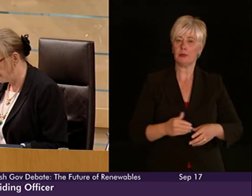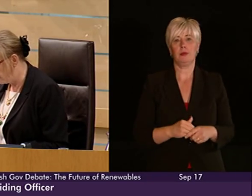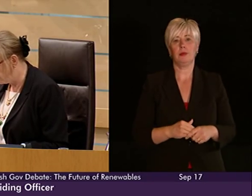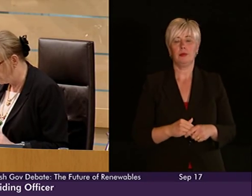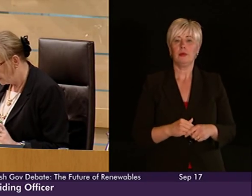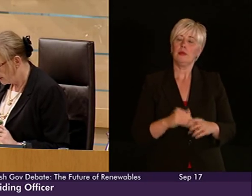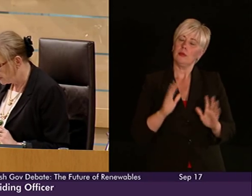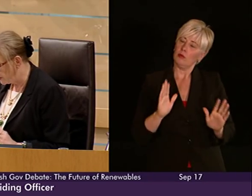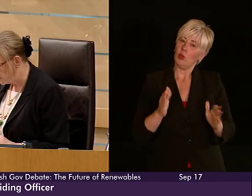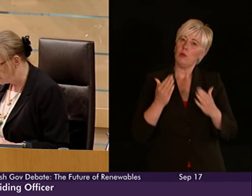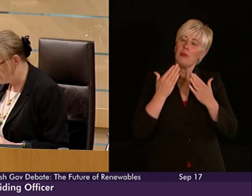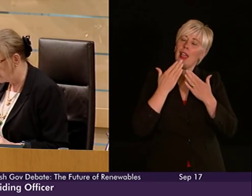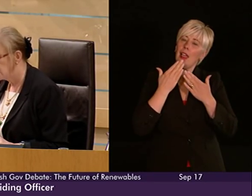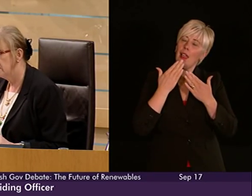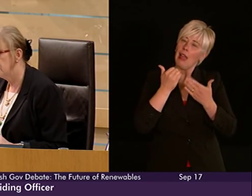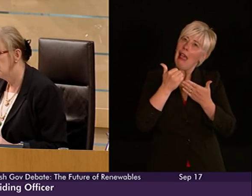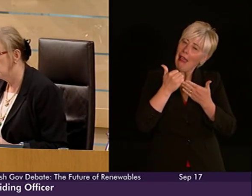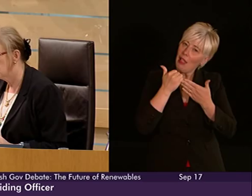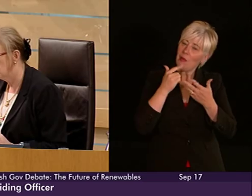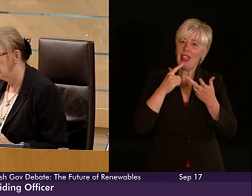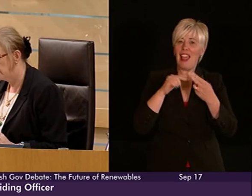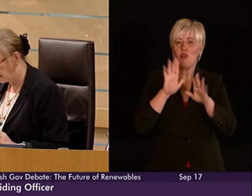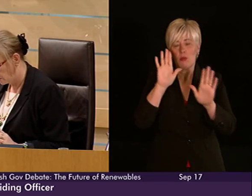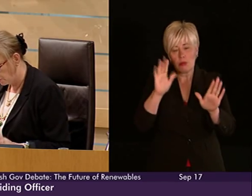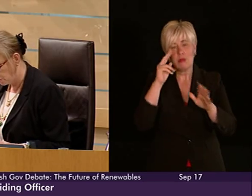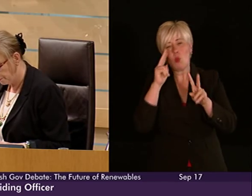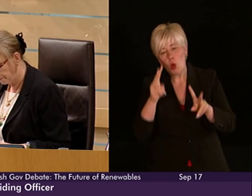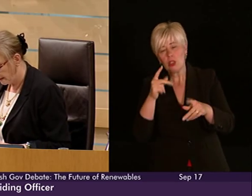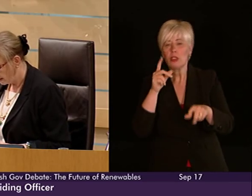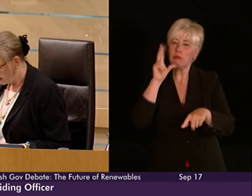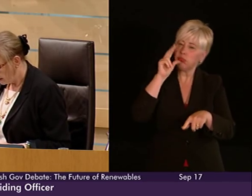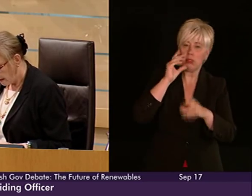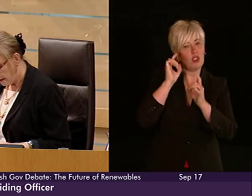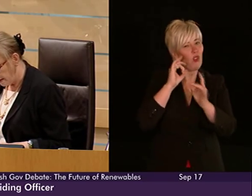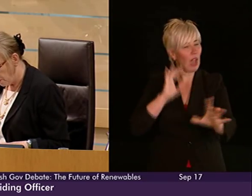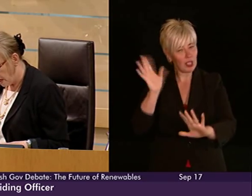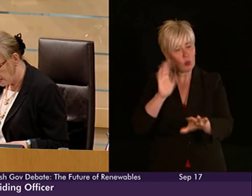would be helpful if speeches were delivered more slowly than usual.